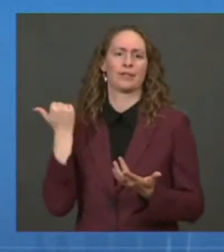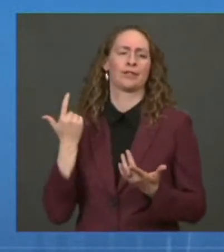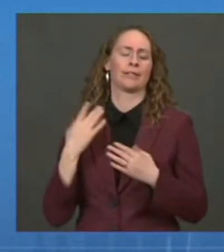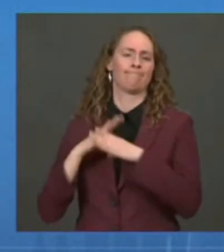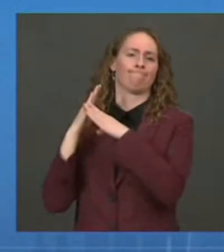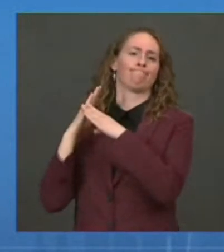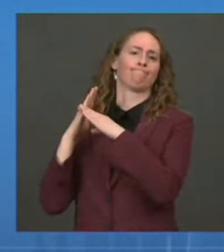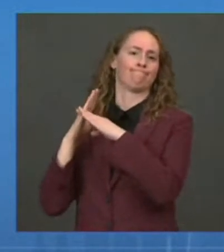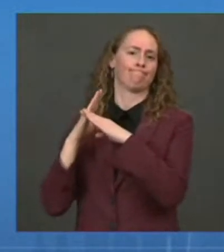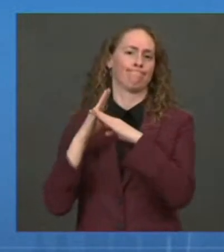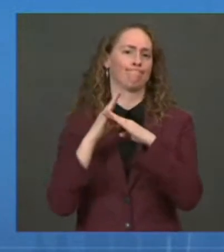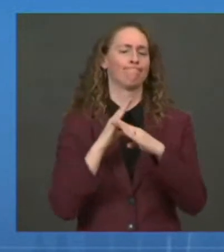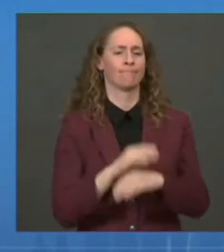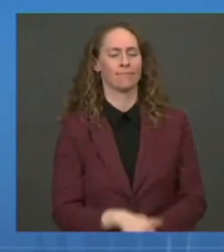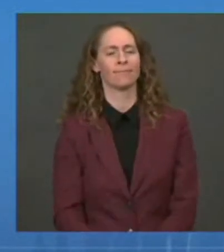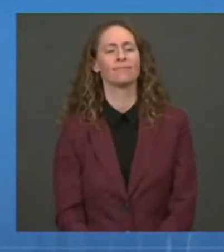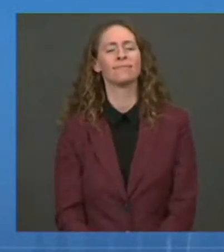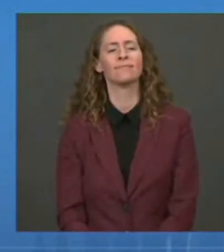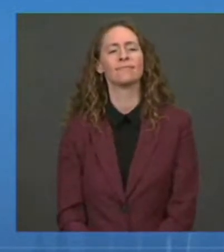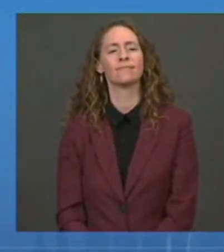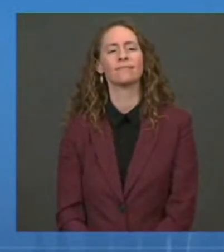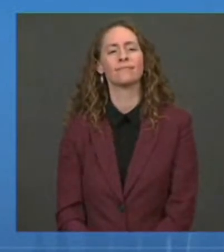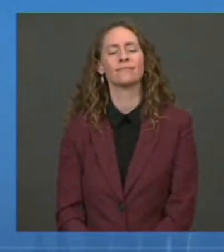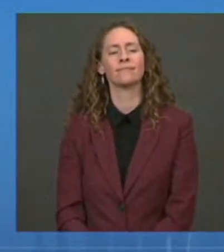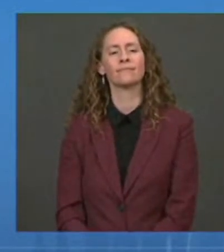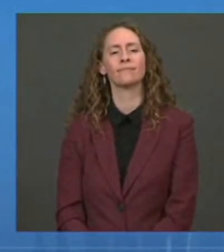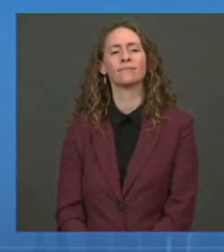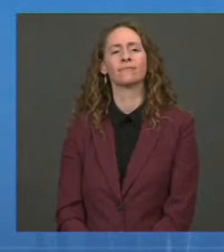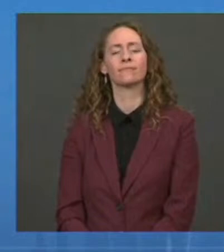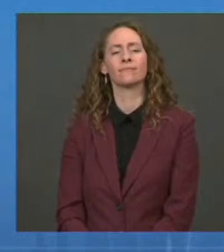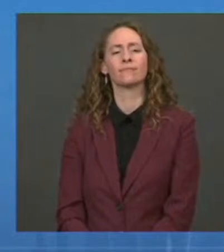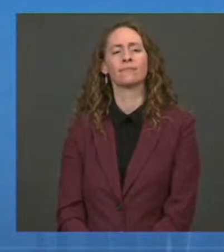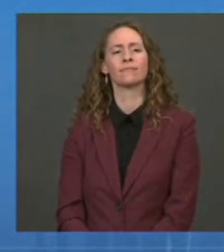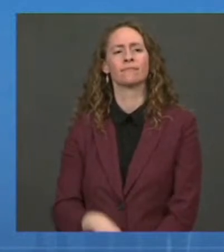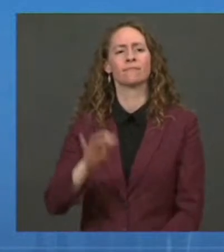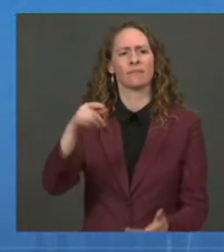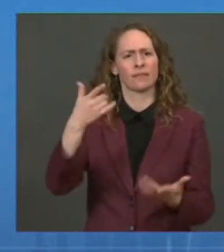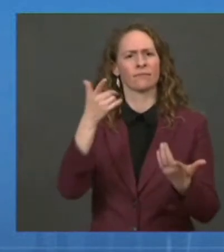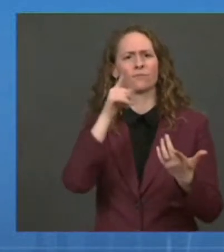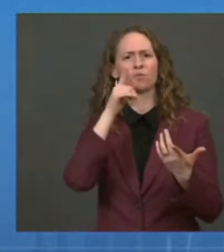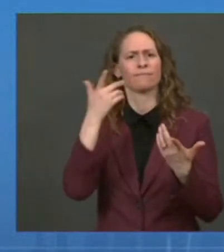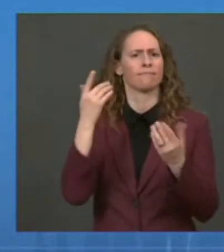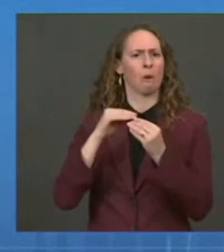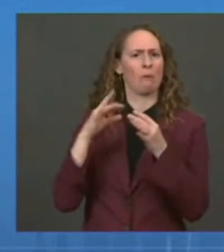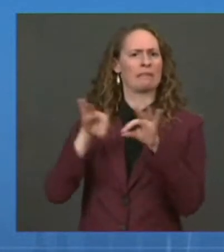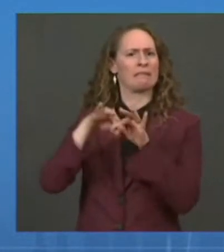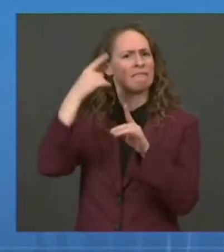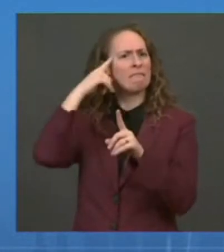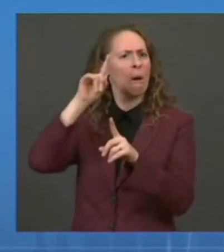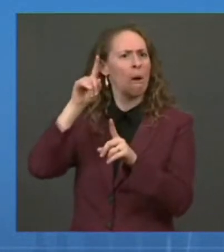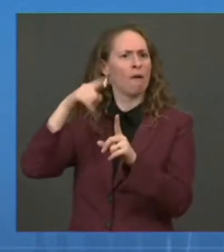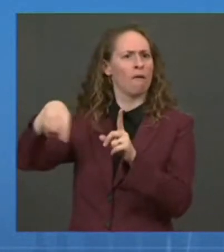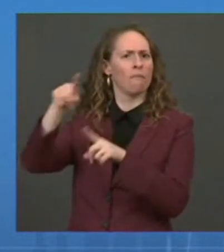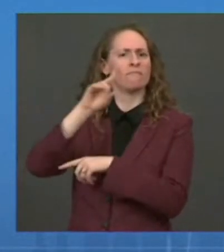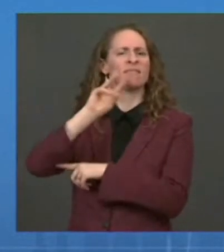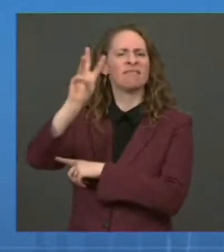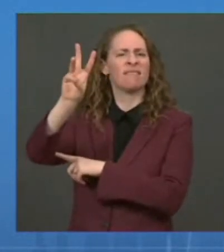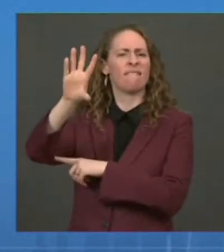872 MUCH HIGHER THAN THE ACTUAL PEAK FOLLOWING THE SECOND DOSE